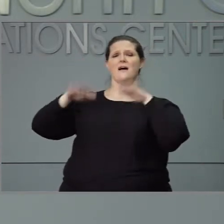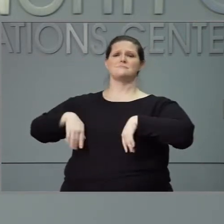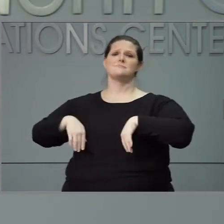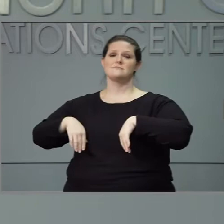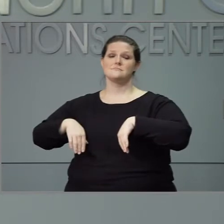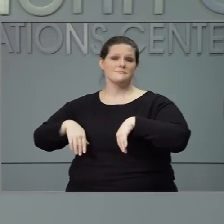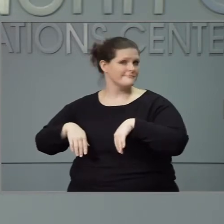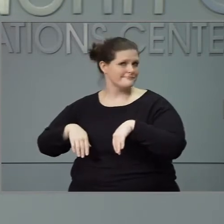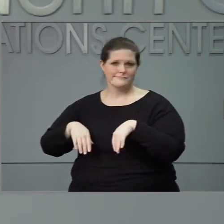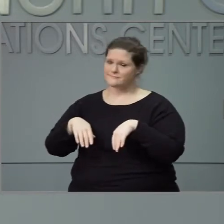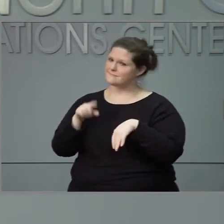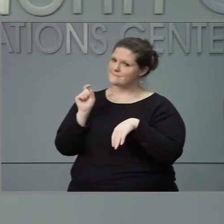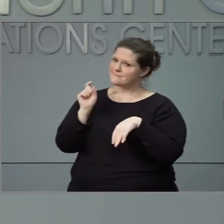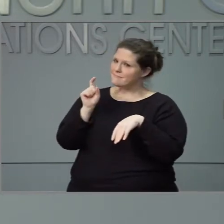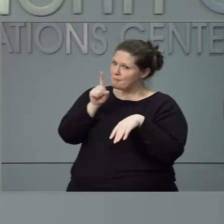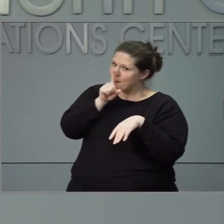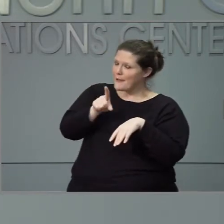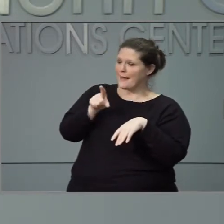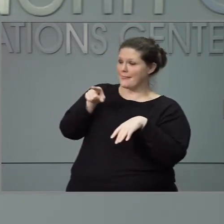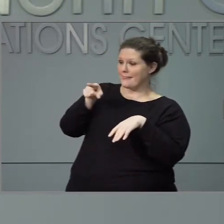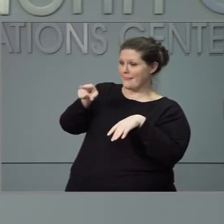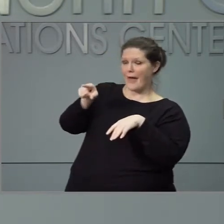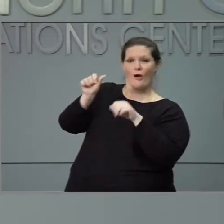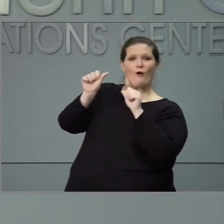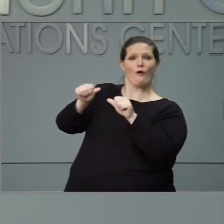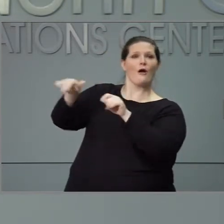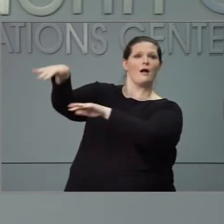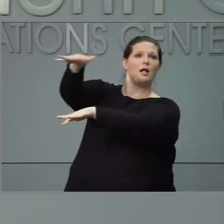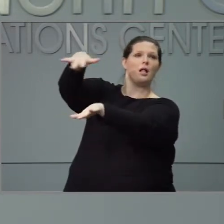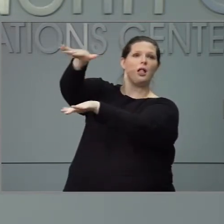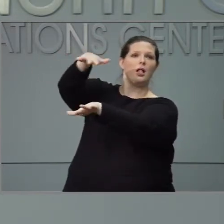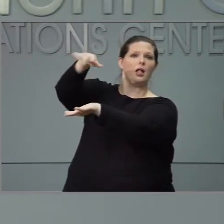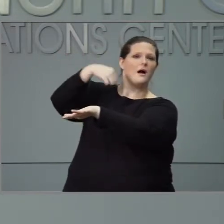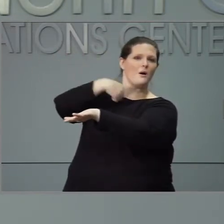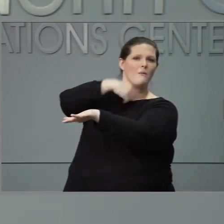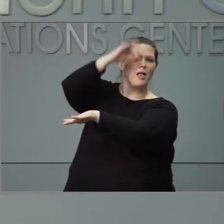TRABAJAMOS ESTRECHAMENTE CON LOS COMERCIANTES Y LES DICE, ESTO ES